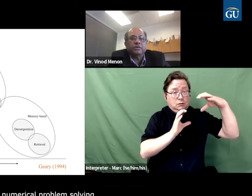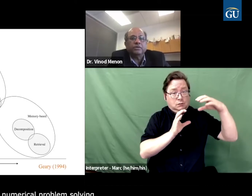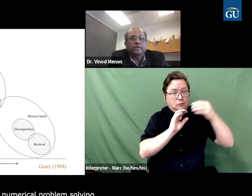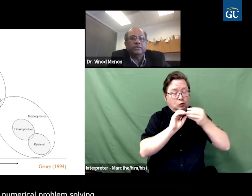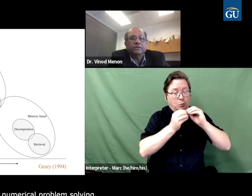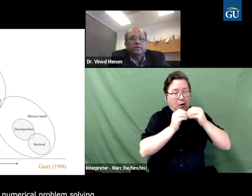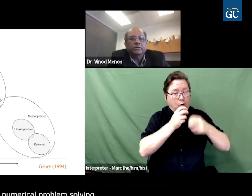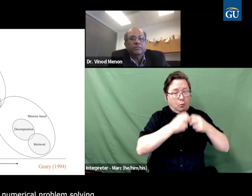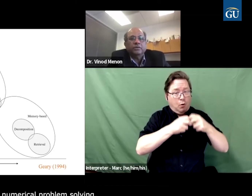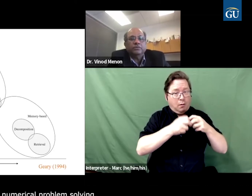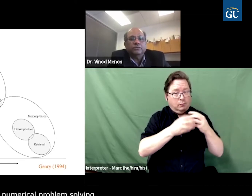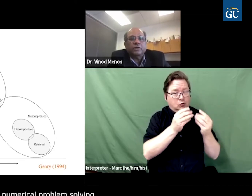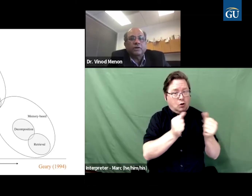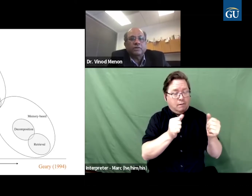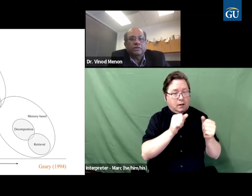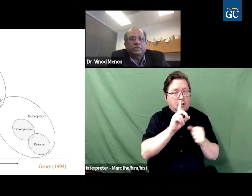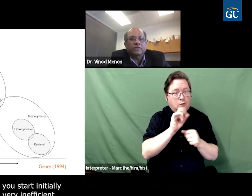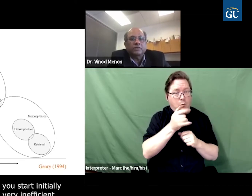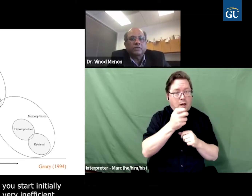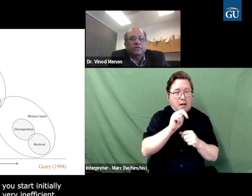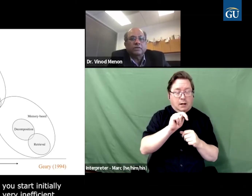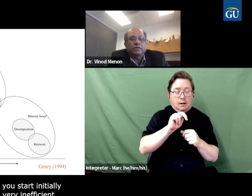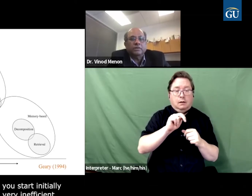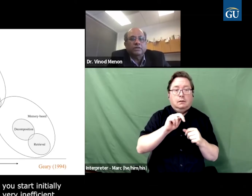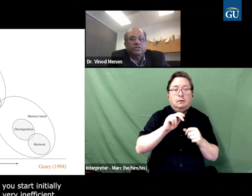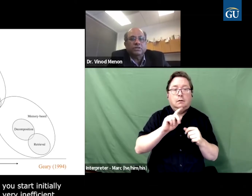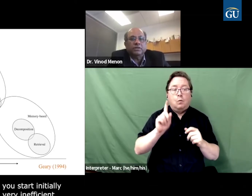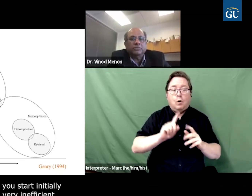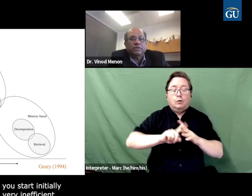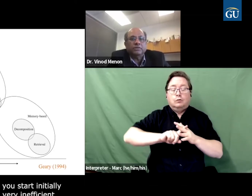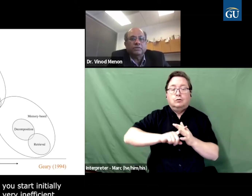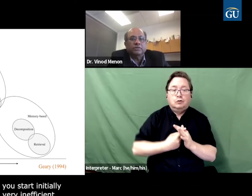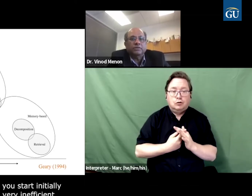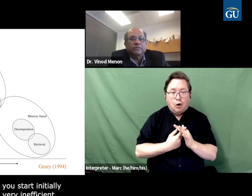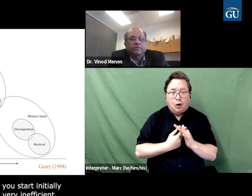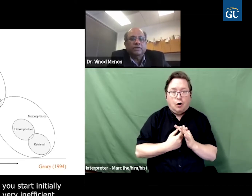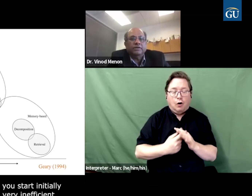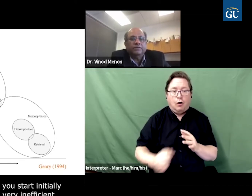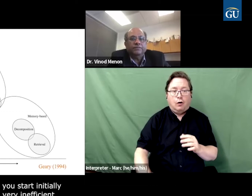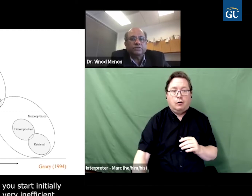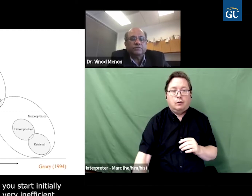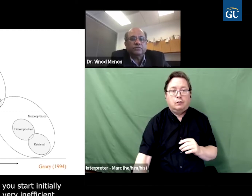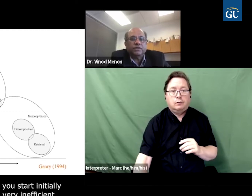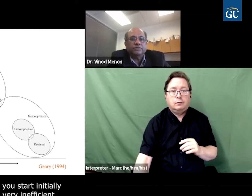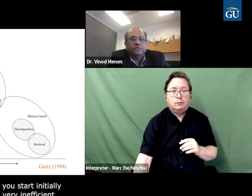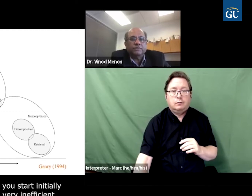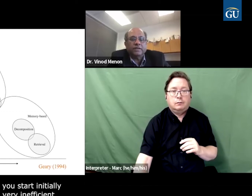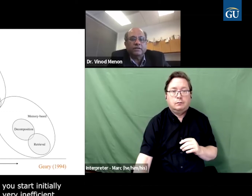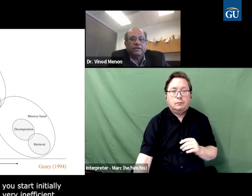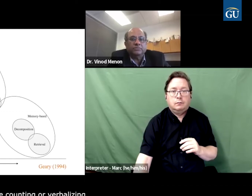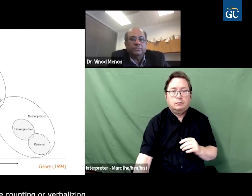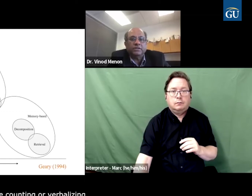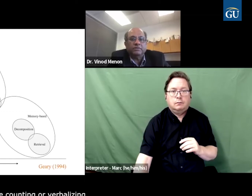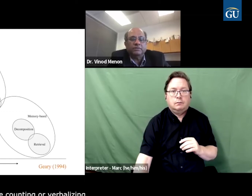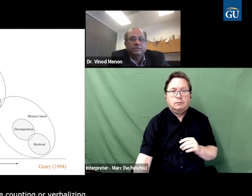numerical problem solving where you start initially with